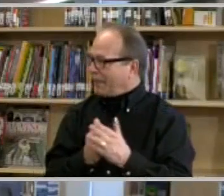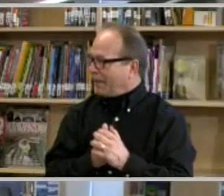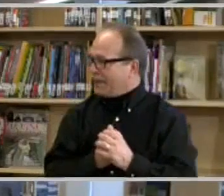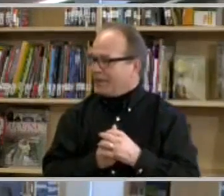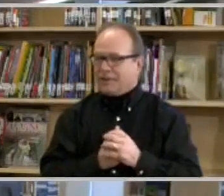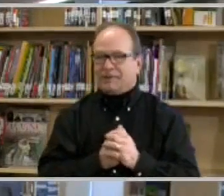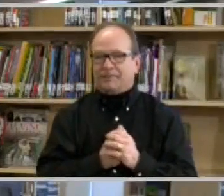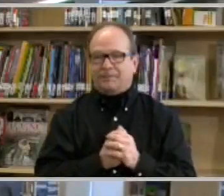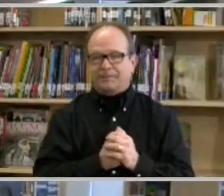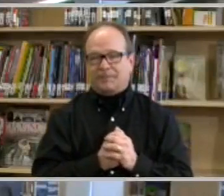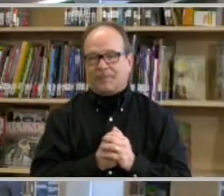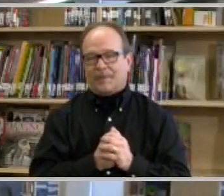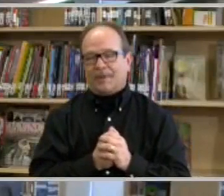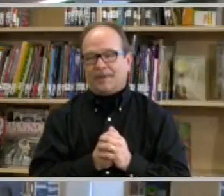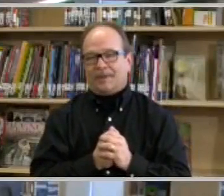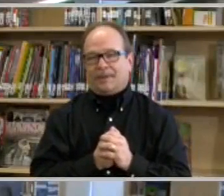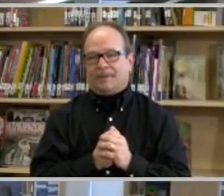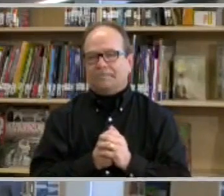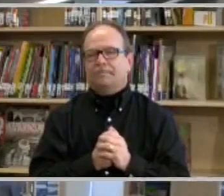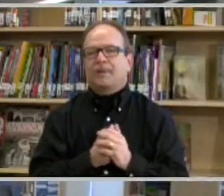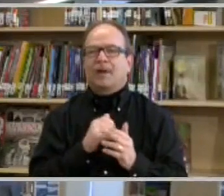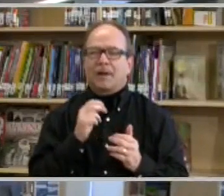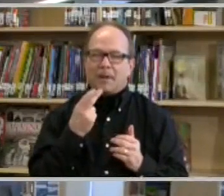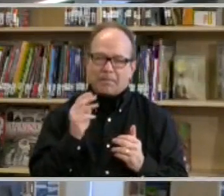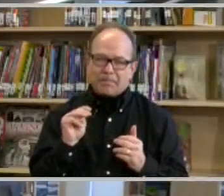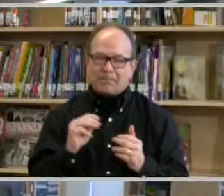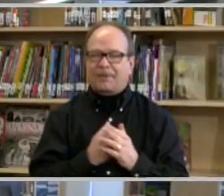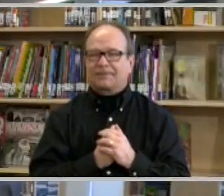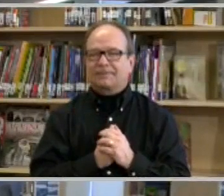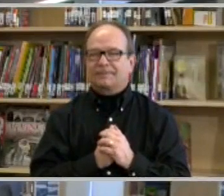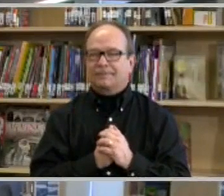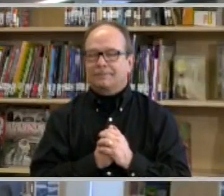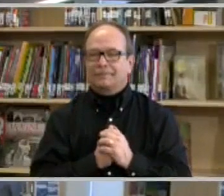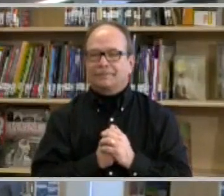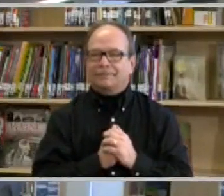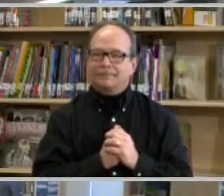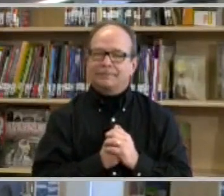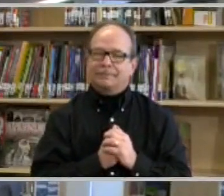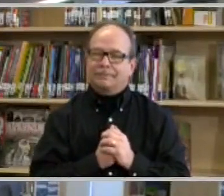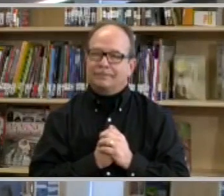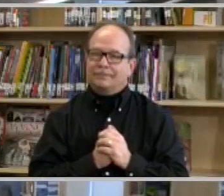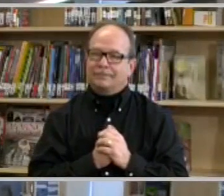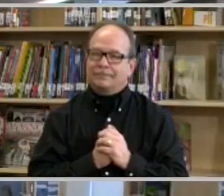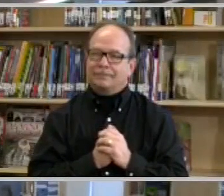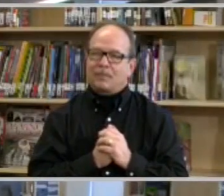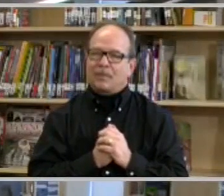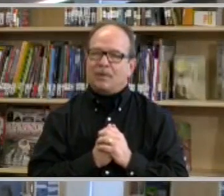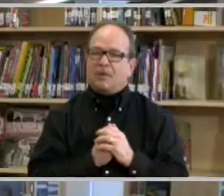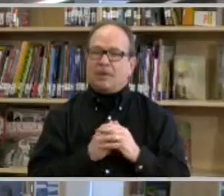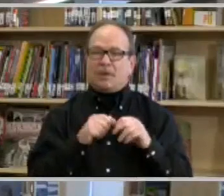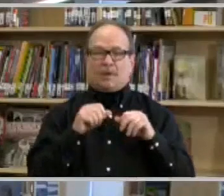BUT ANYWAY, THE OTHER THING IS